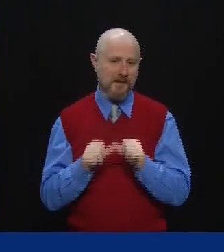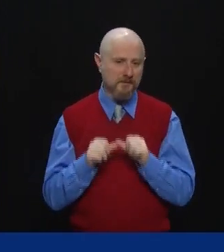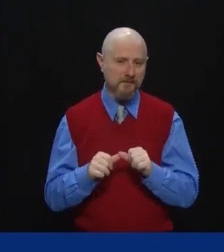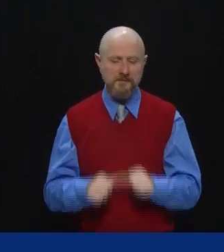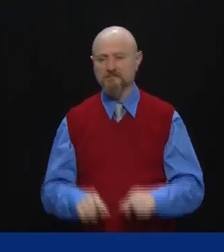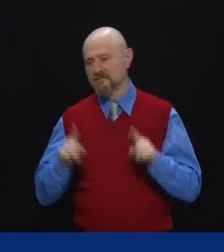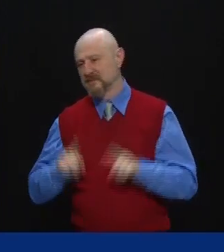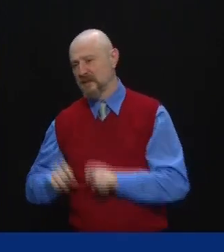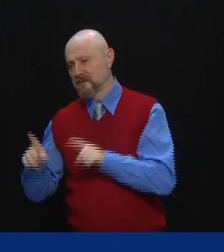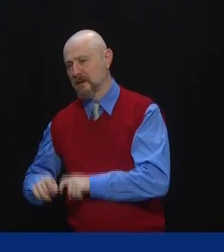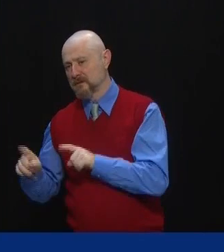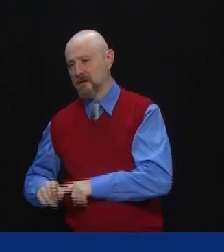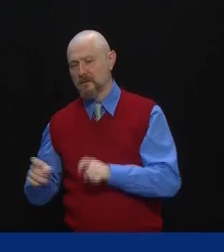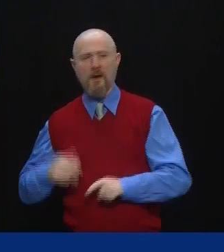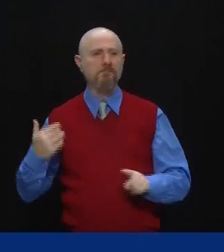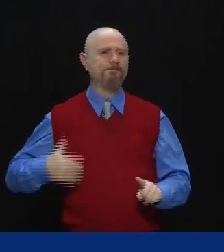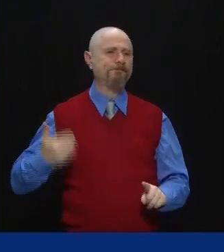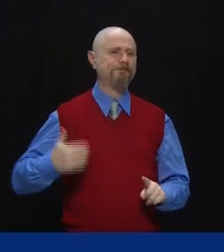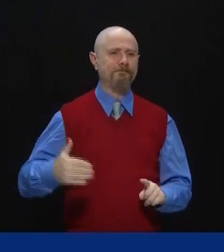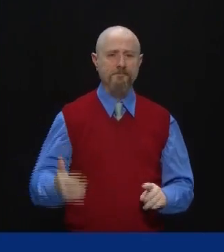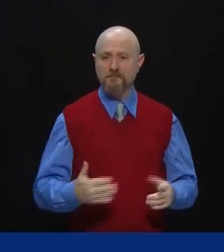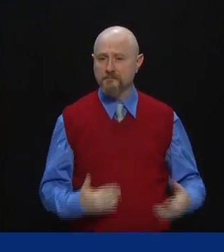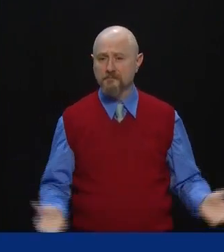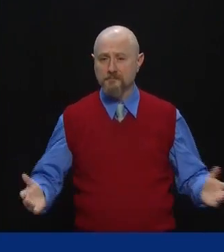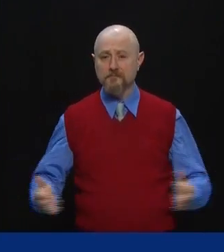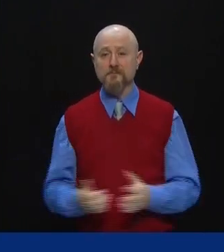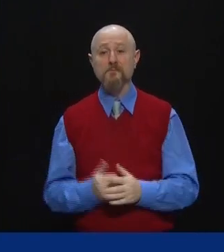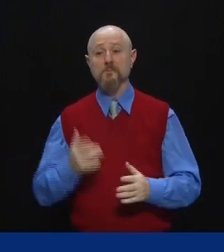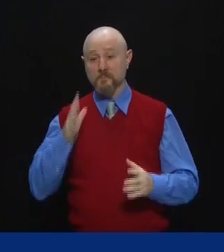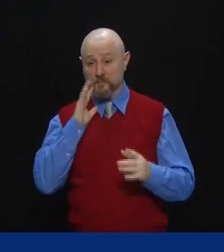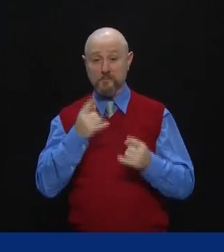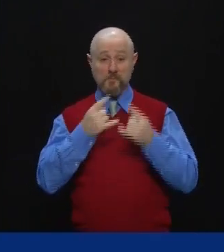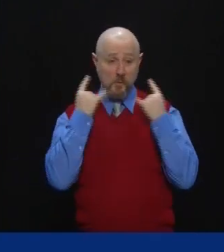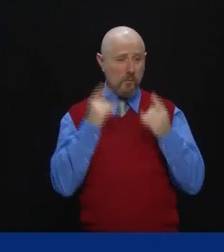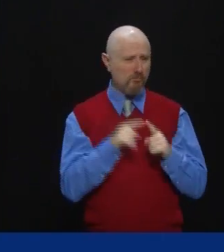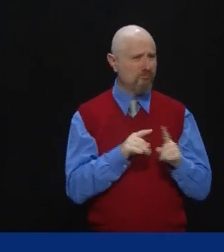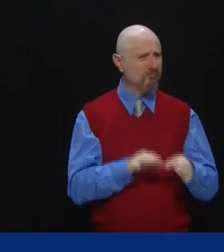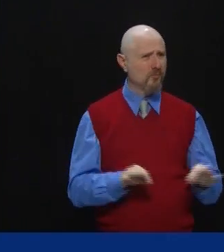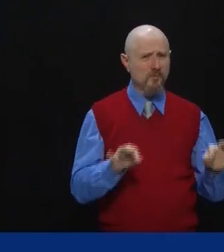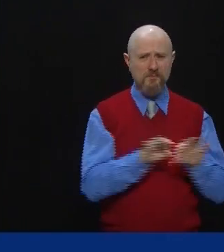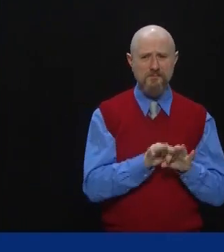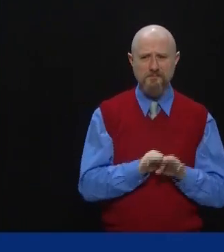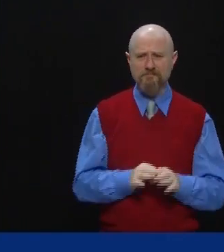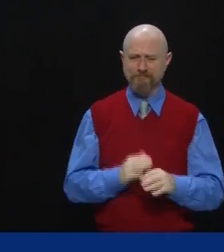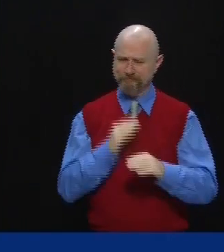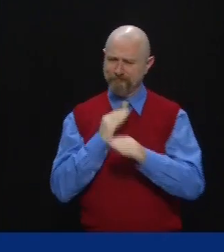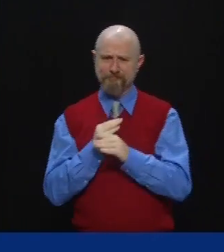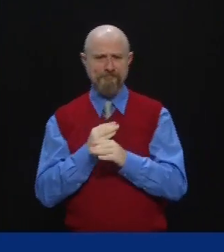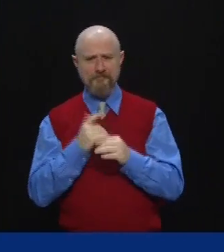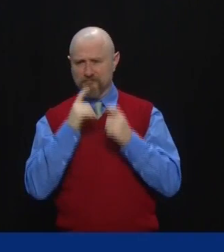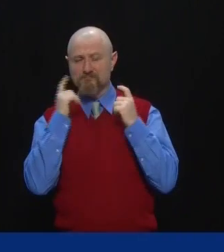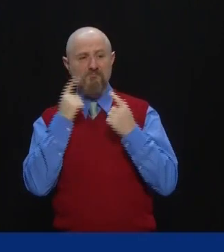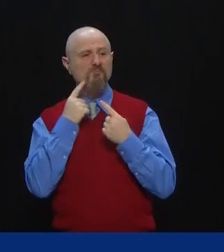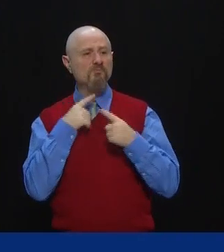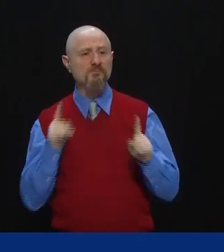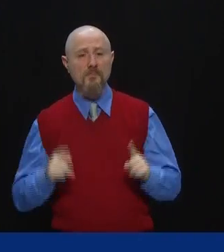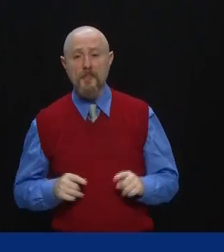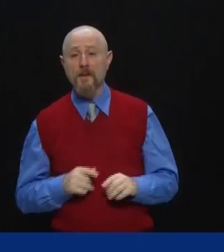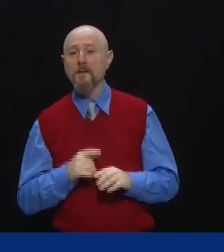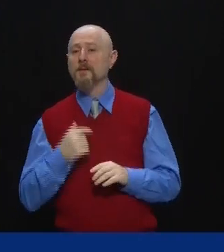BUT KEEP WEARING THE MASKS AND KEEP GETTING TESTED AND HERE'S WHAT WE'RE GOING TO TALK AB'S WE KNOW NOW THAT THE MASKS ARE